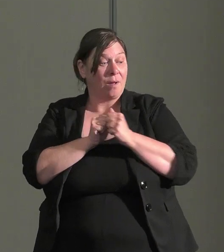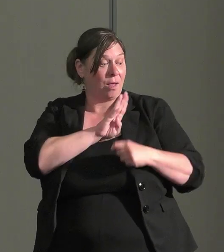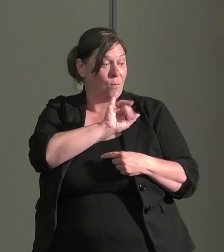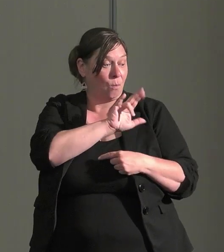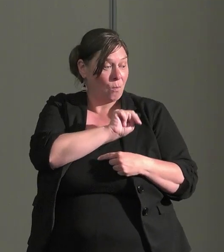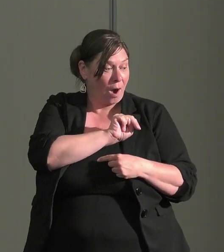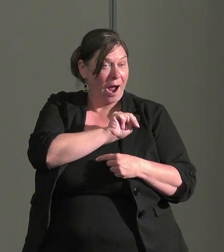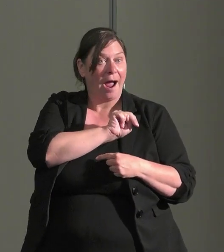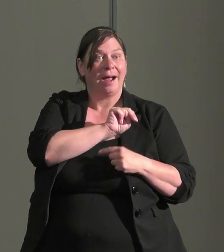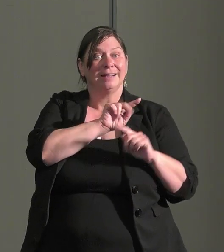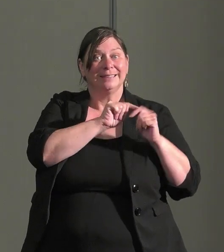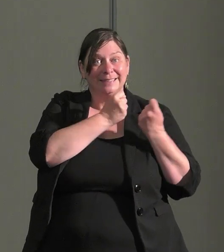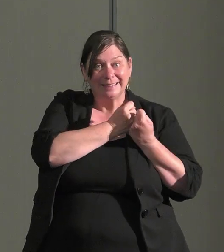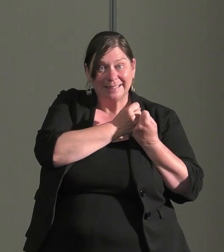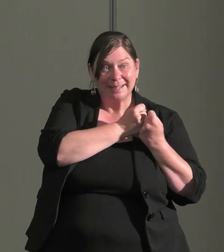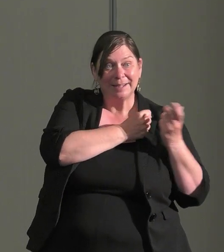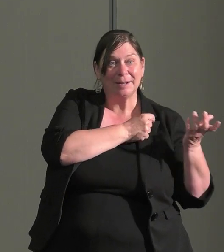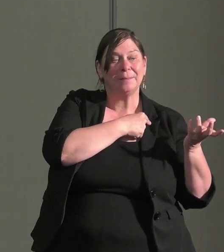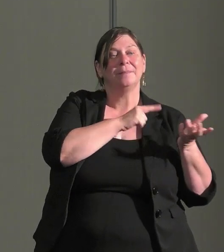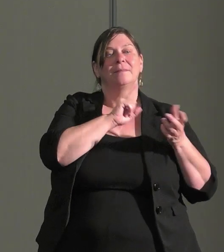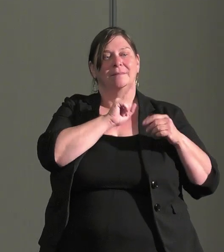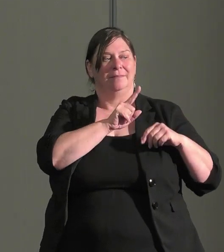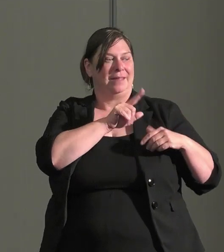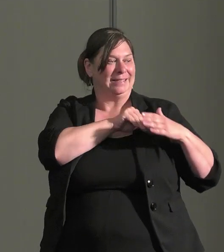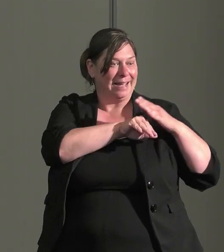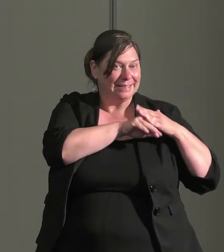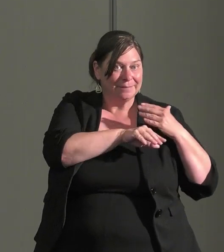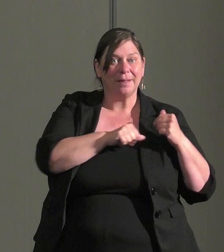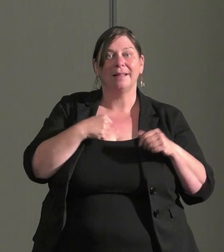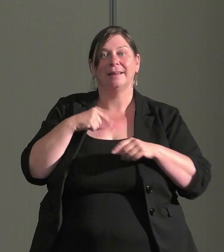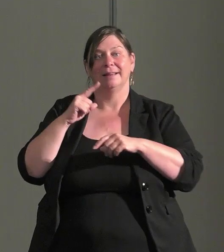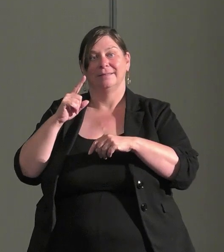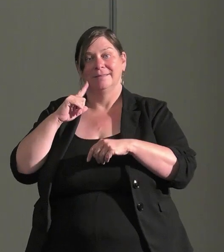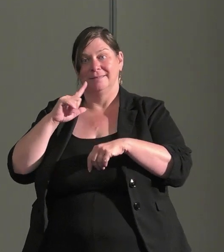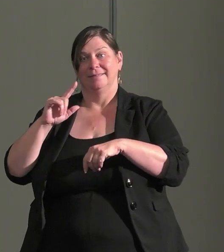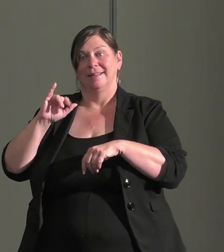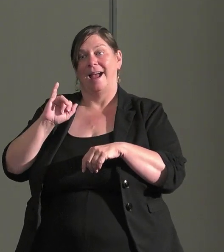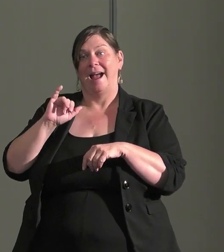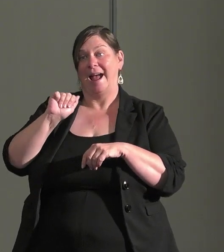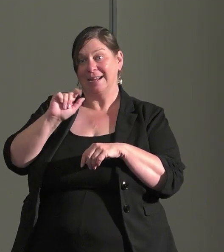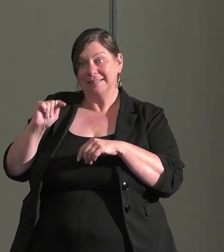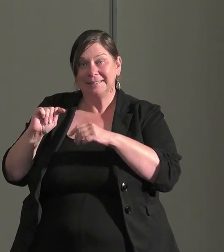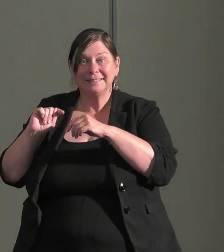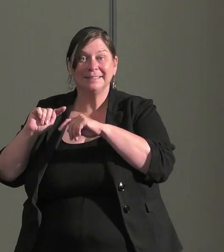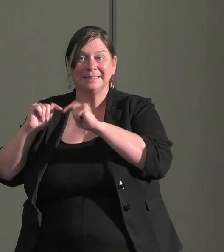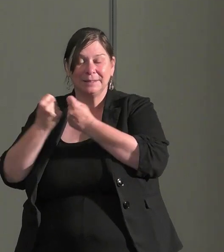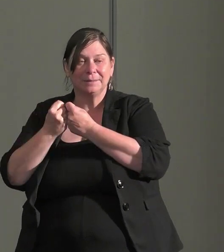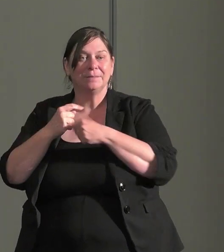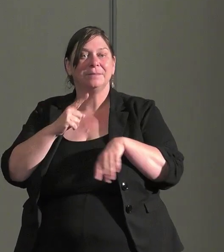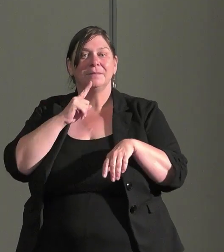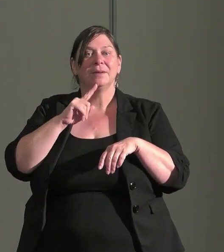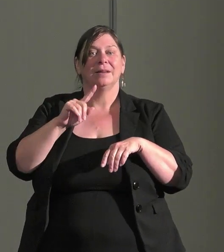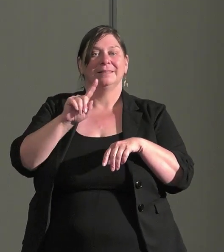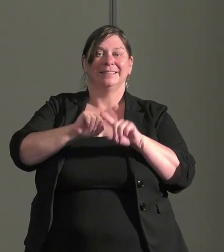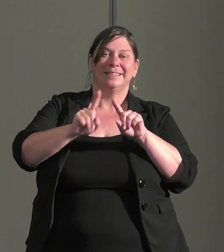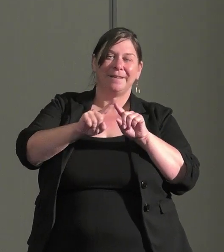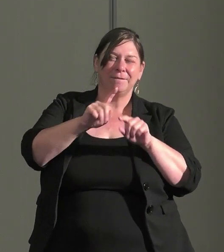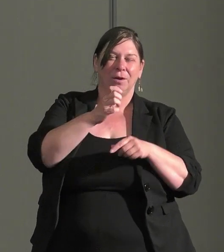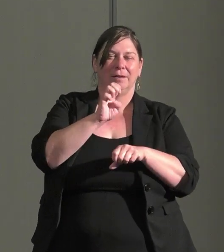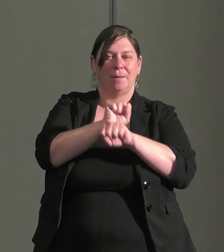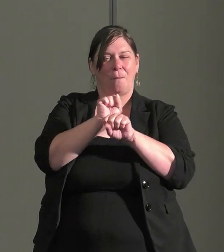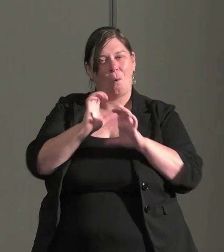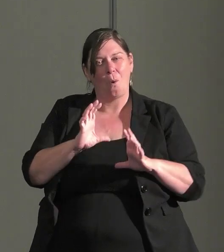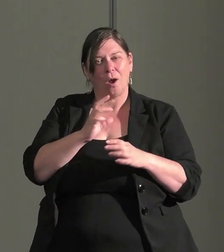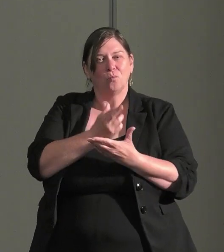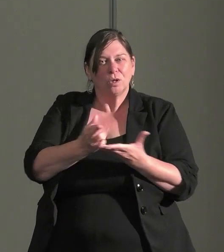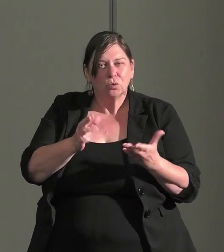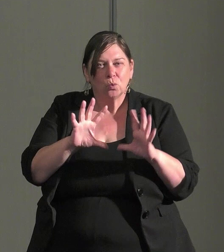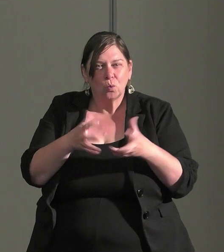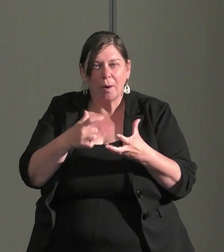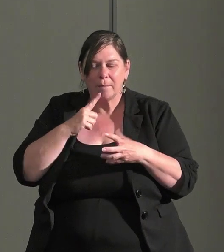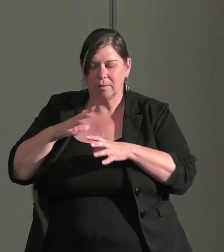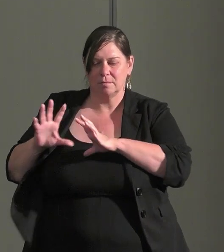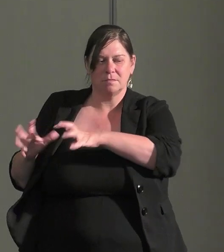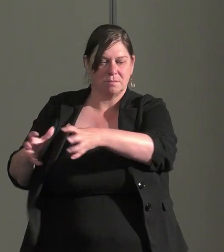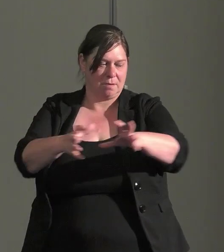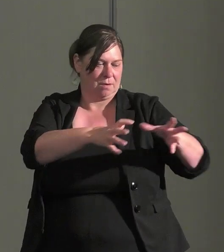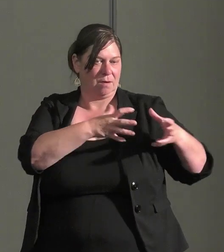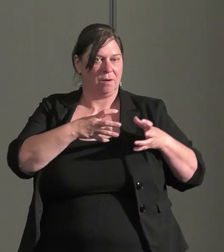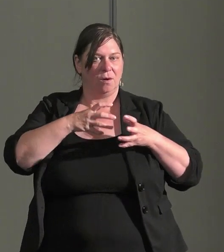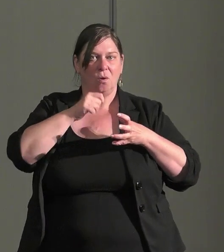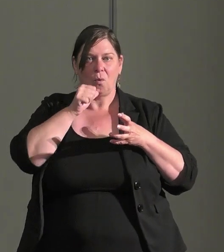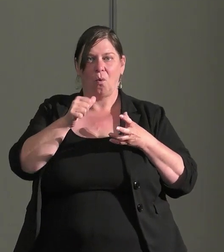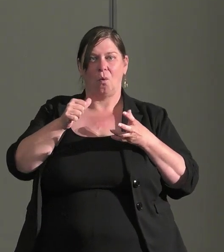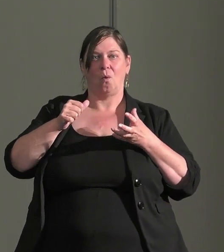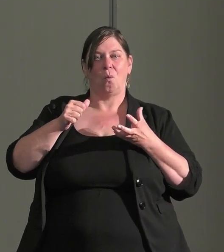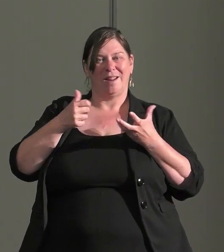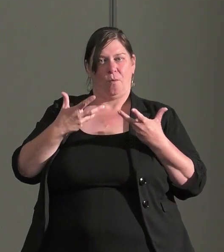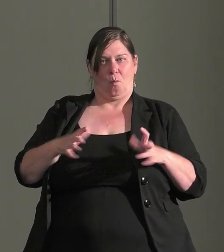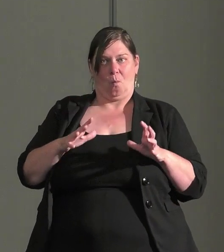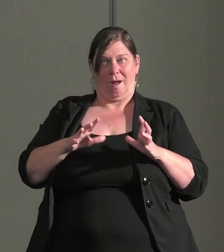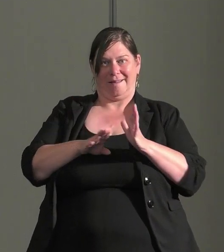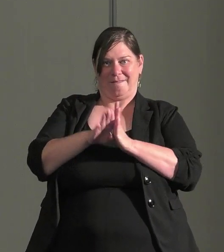team and the resource groups we look to insure the extension would not create accessibility barriers